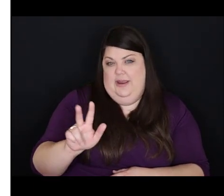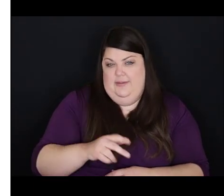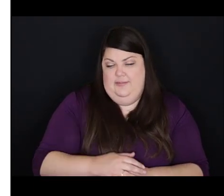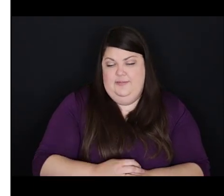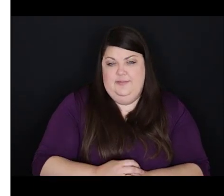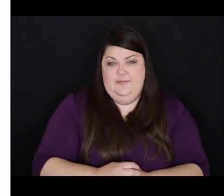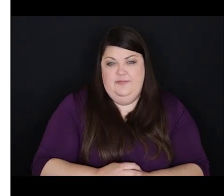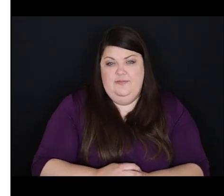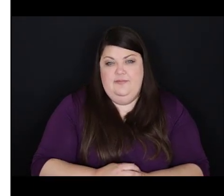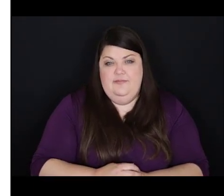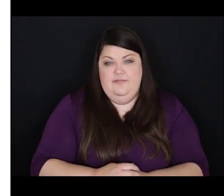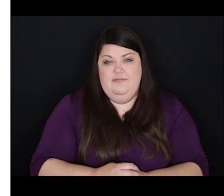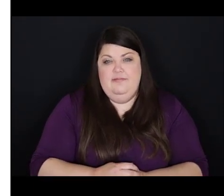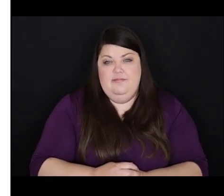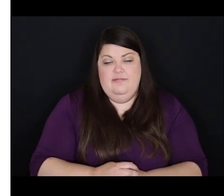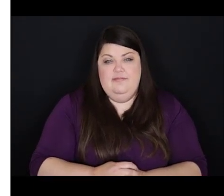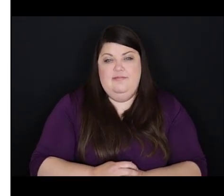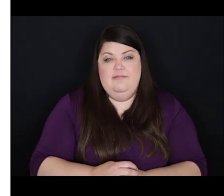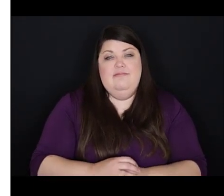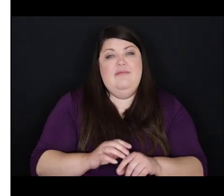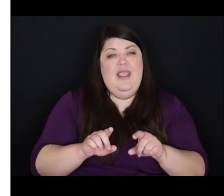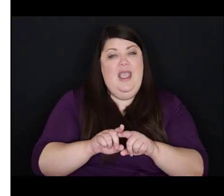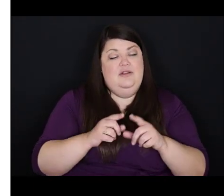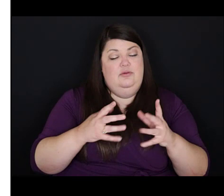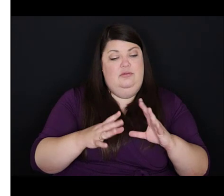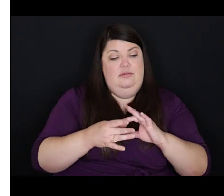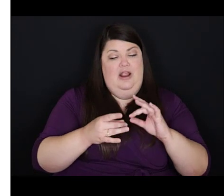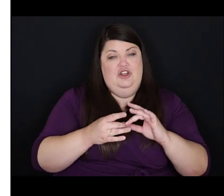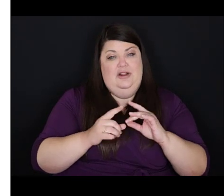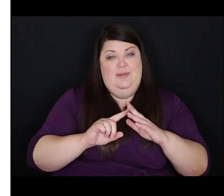As mentioned at the beginning of the training, updating this element is